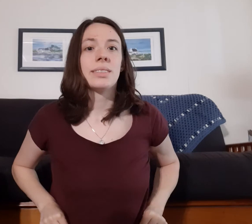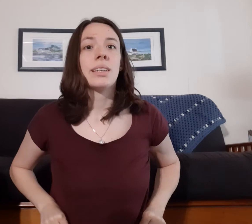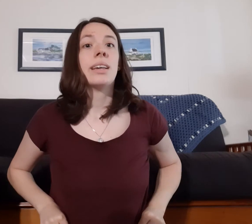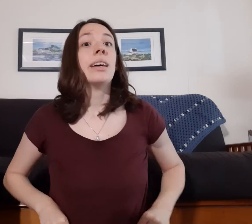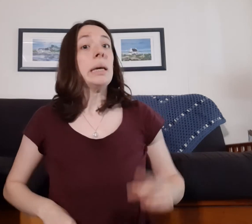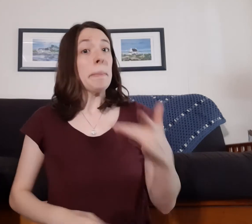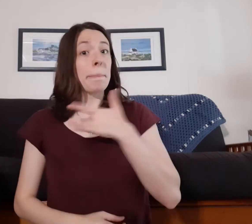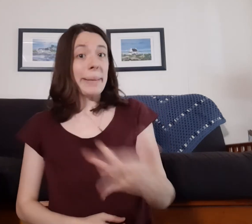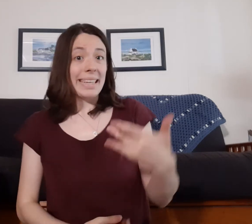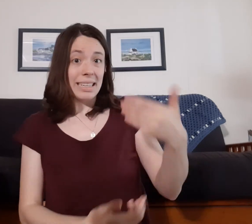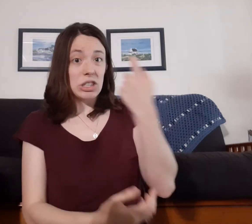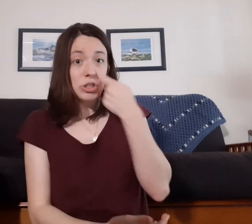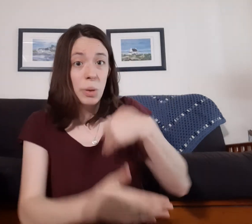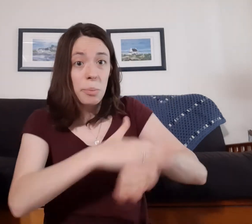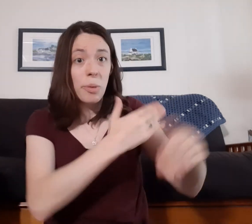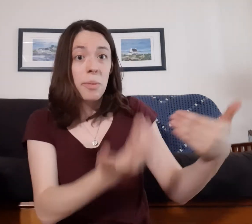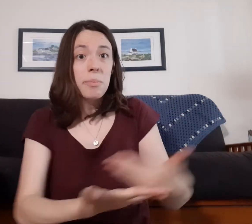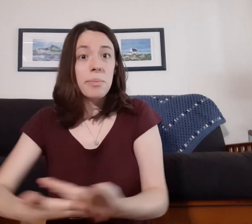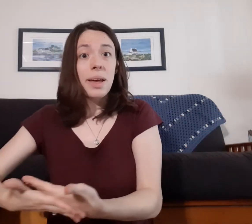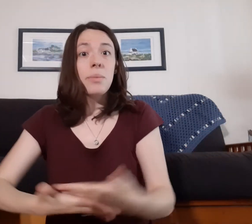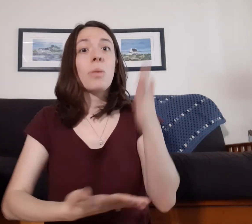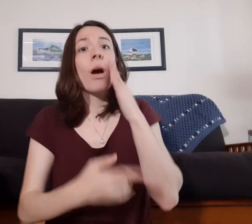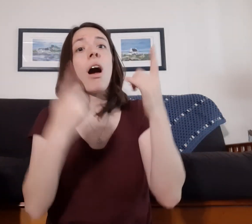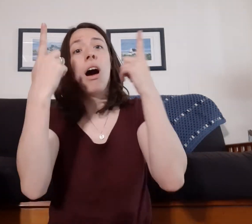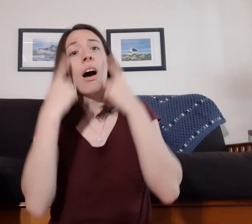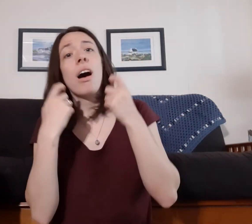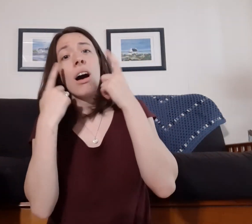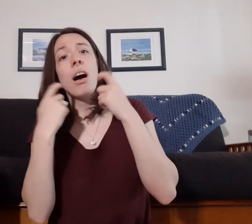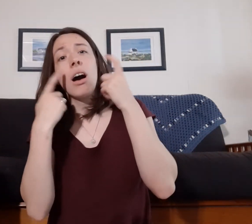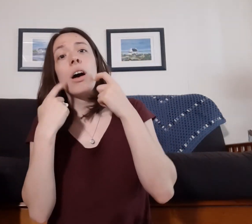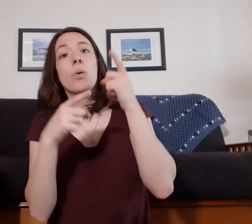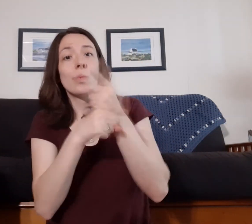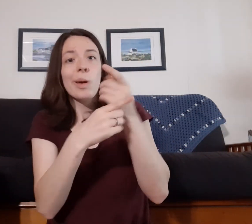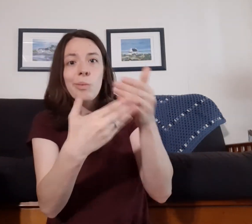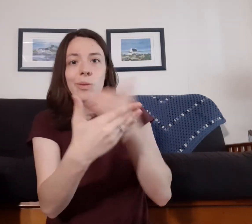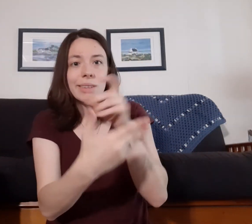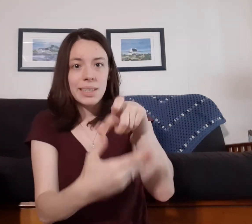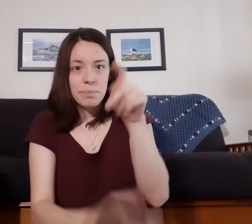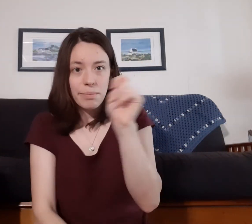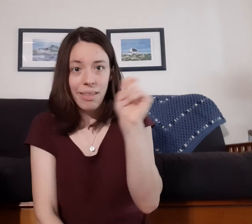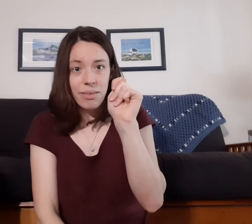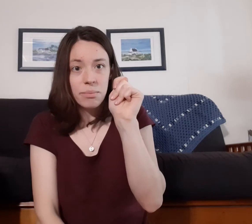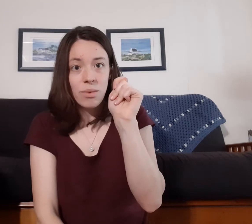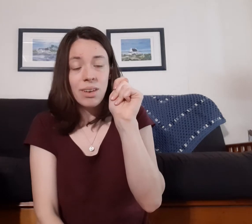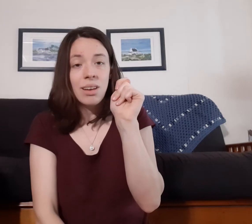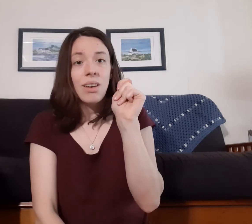Newborn babies will typically cry right before they need to go to the bathroom.